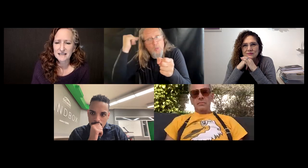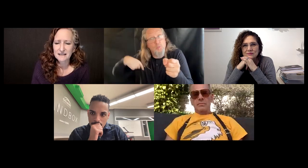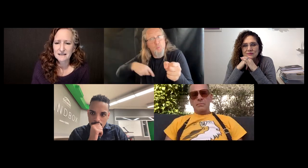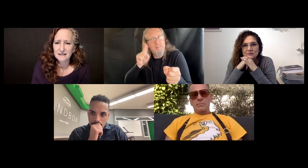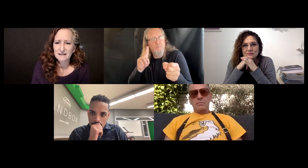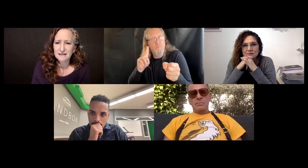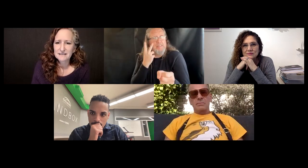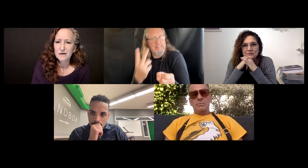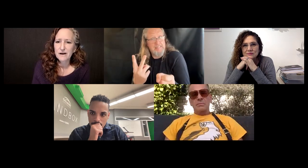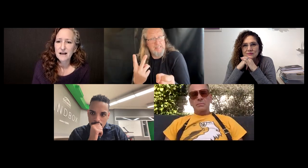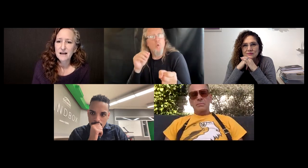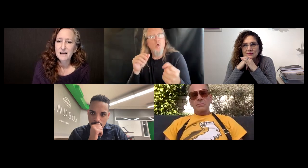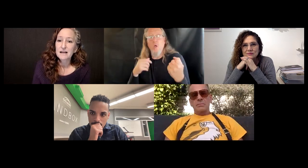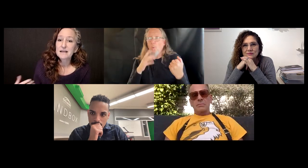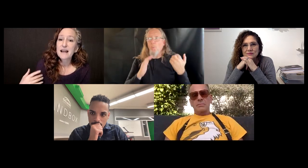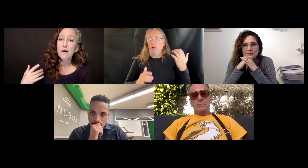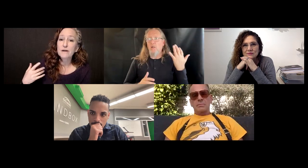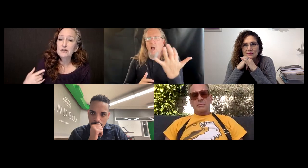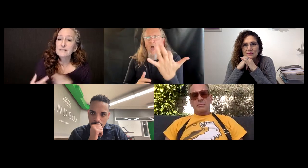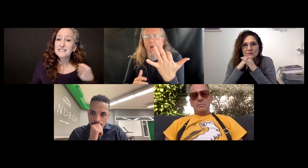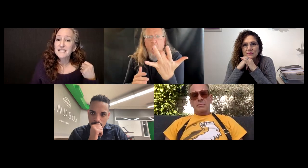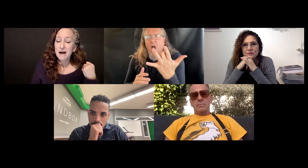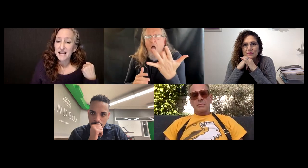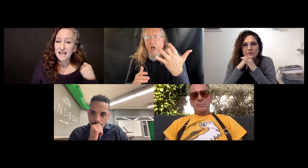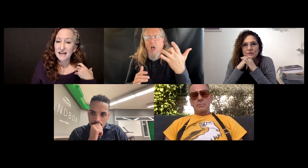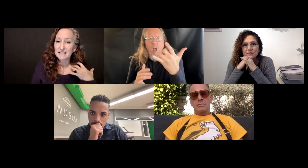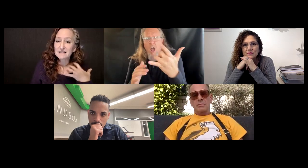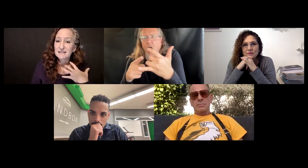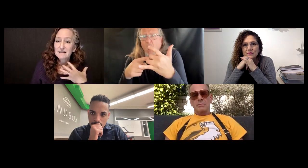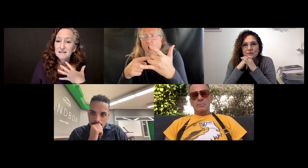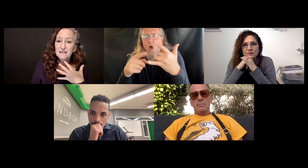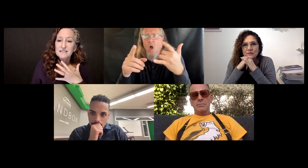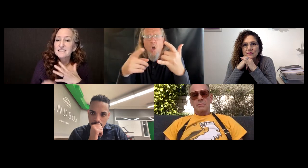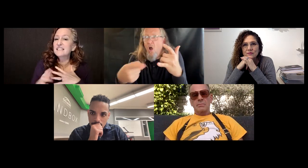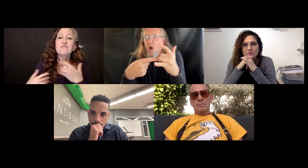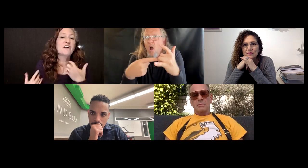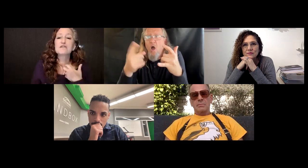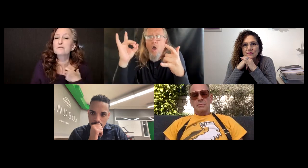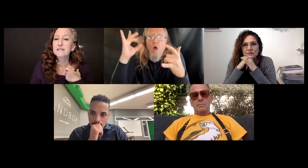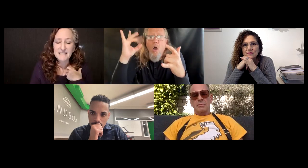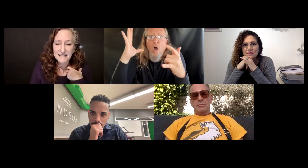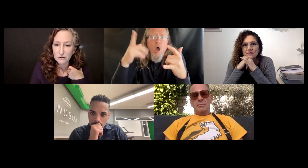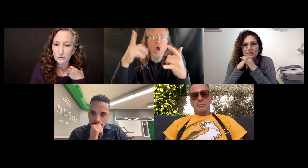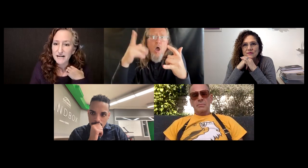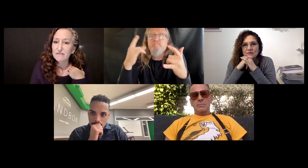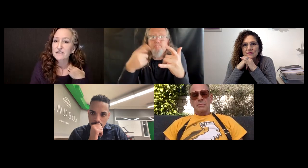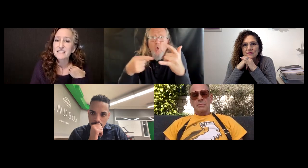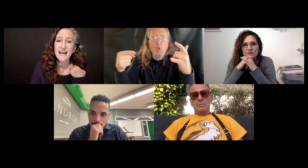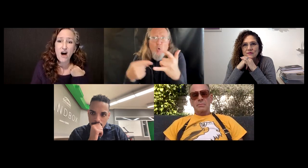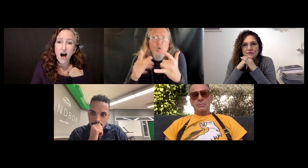So now, once you can see my hand, you could see some fingers are missing, or whatever isn't that awful?